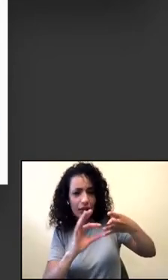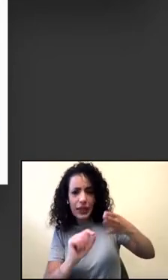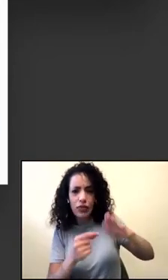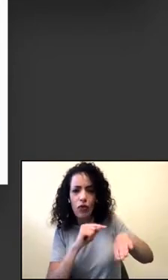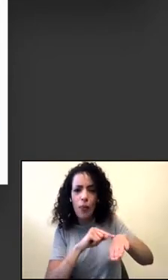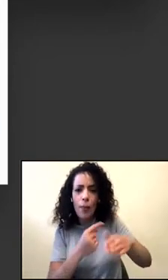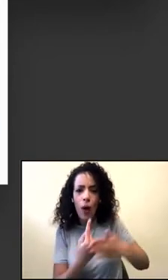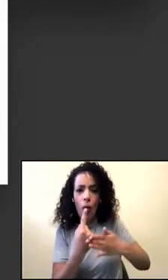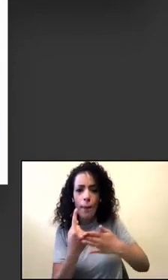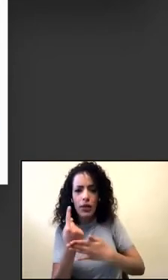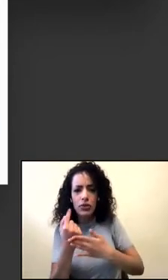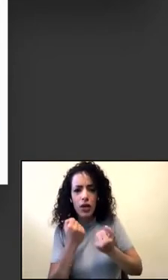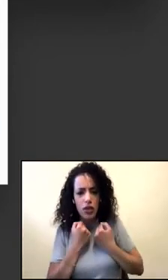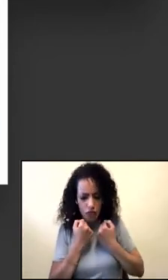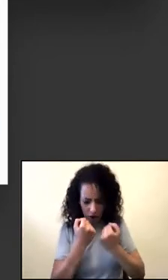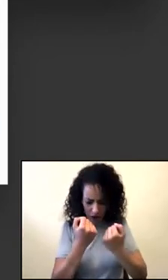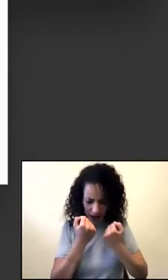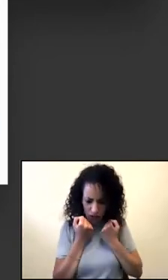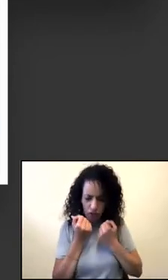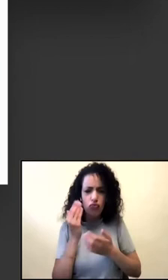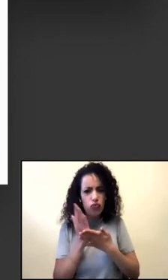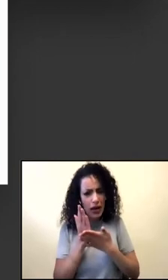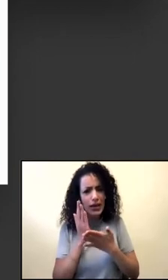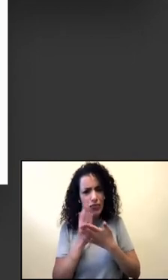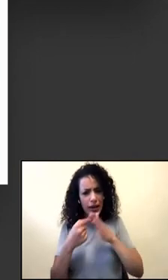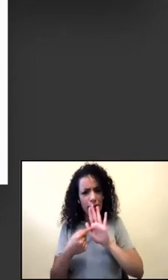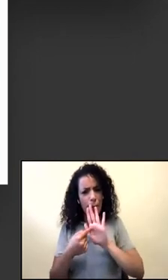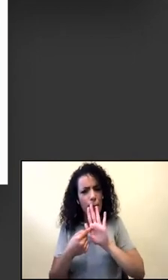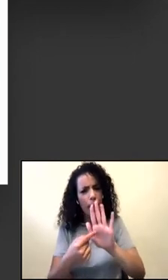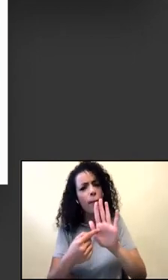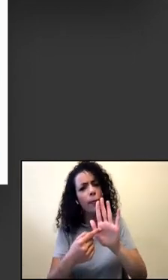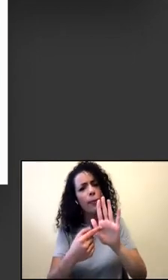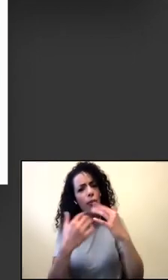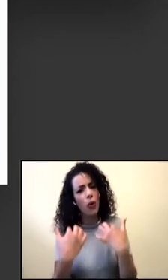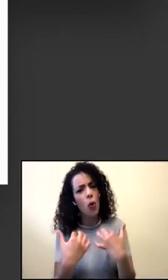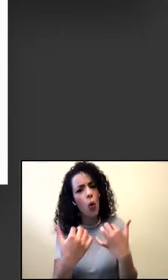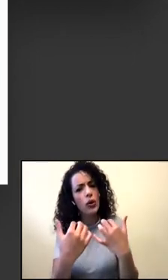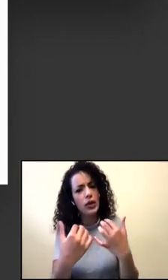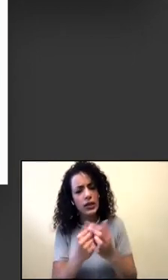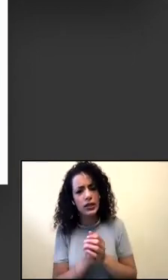And I wanted to ask, you know for all of you, in your work, how that plays out, and I thought maybe